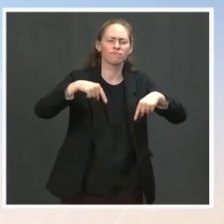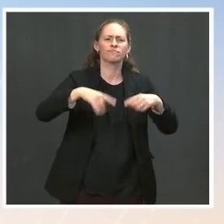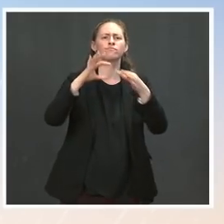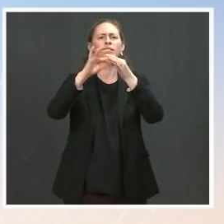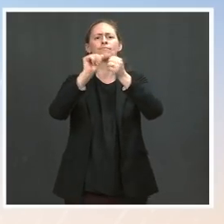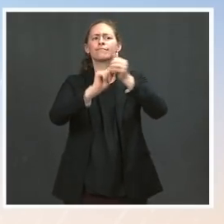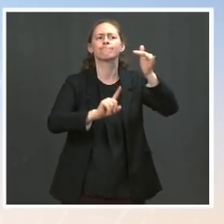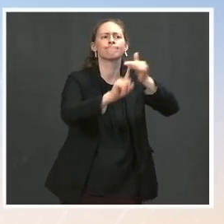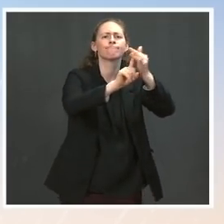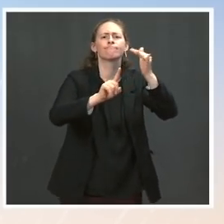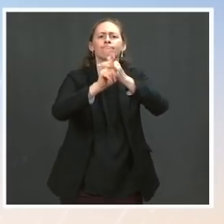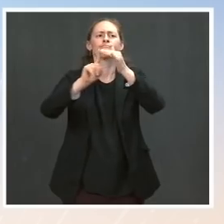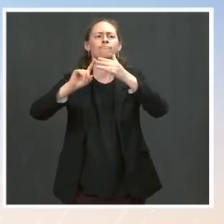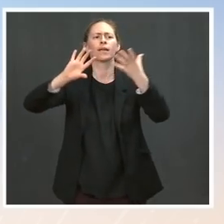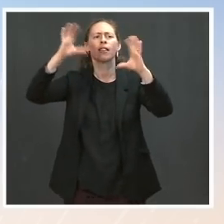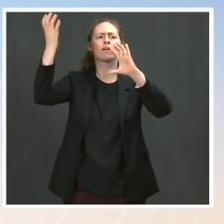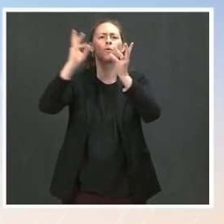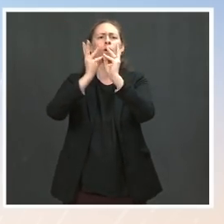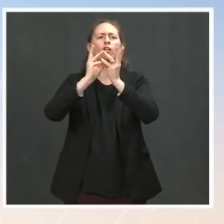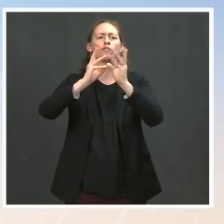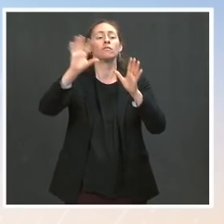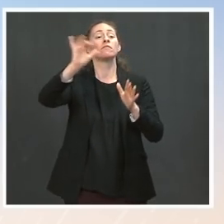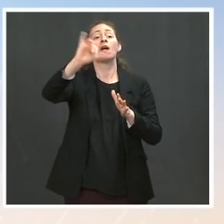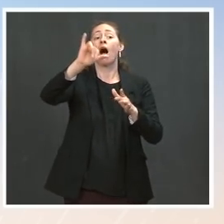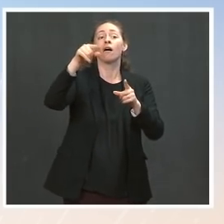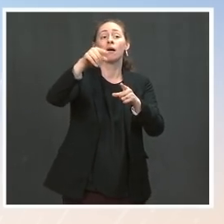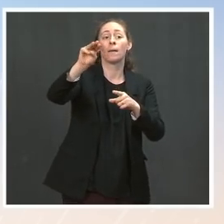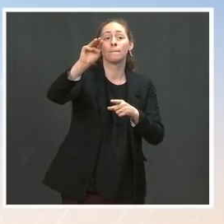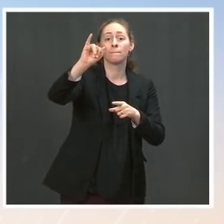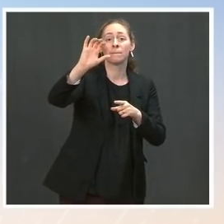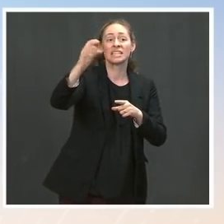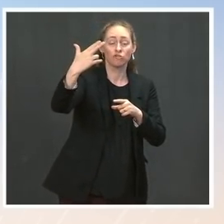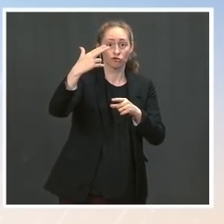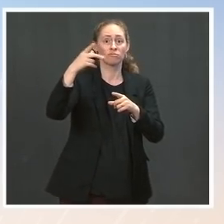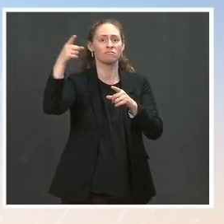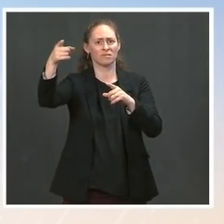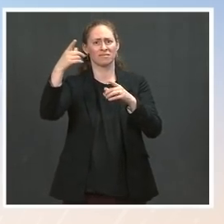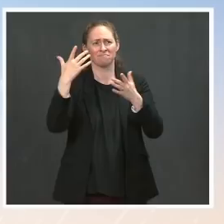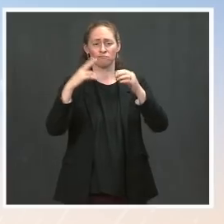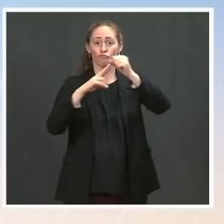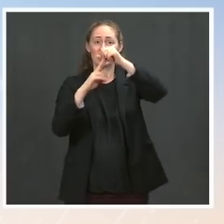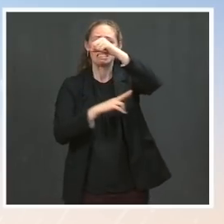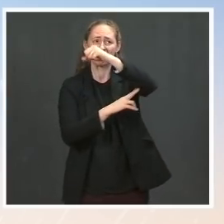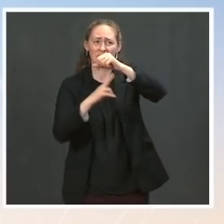In Michigan, there are more than 1,200 bridges and over 7,300 miles of highway in poor condition.